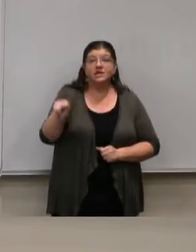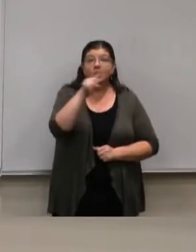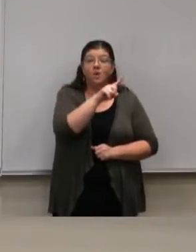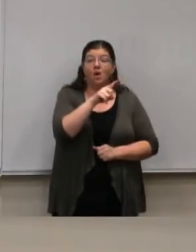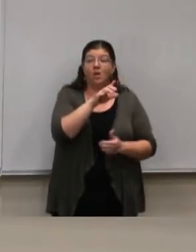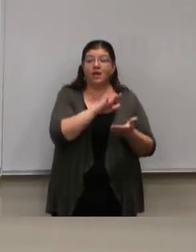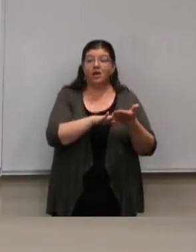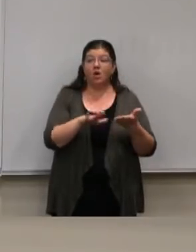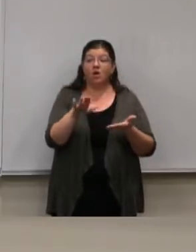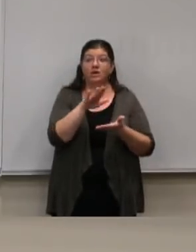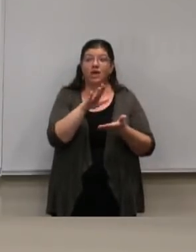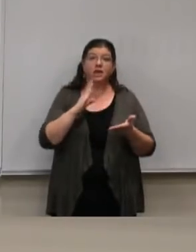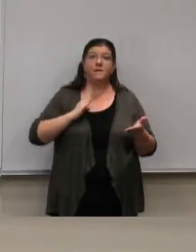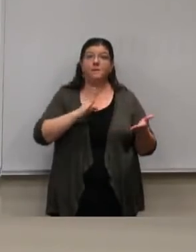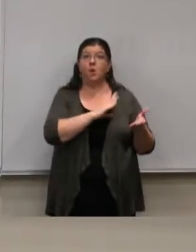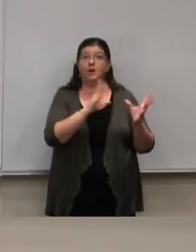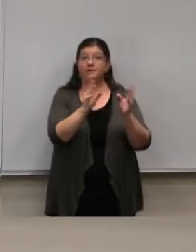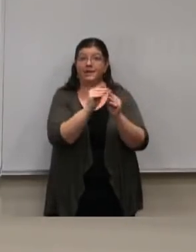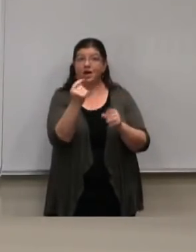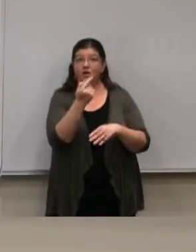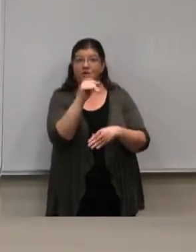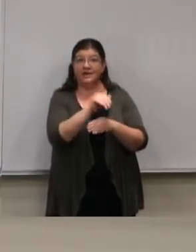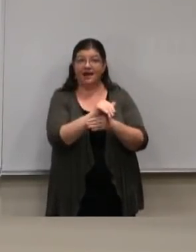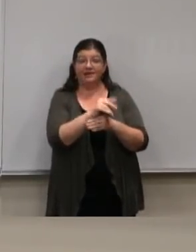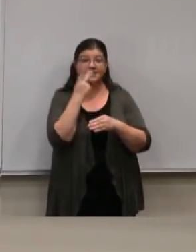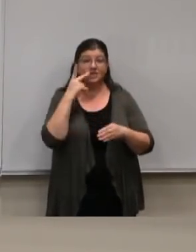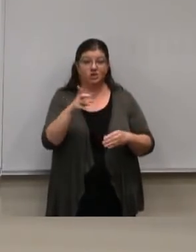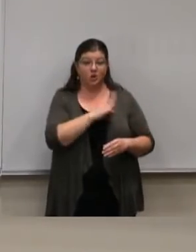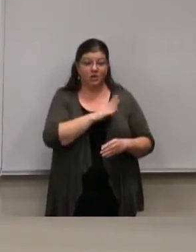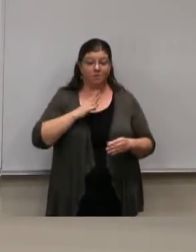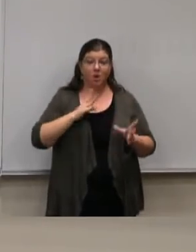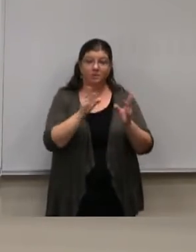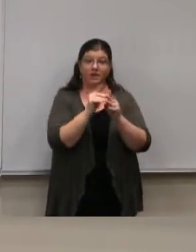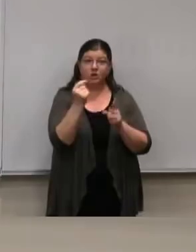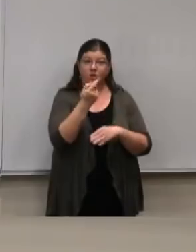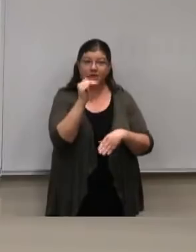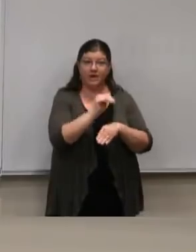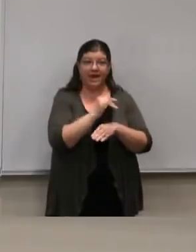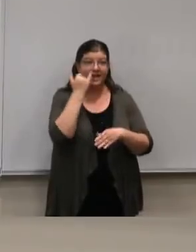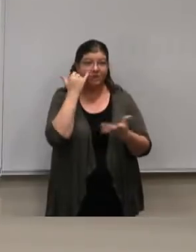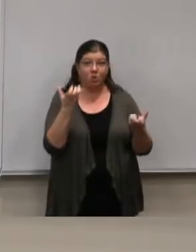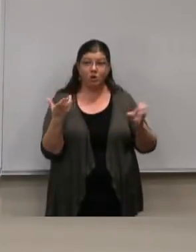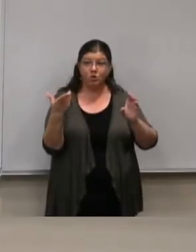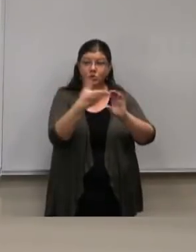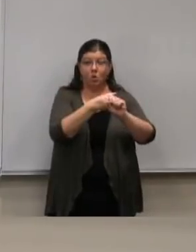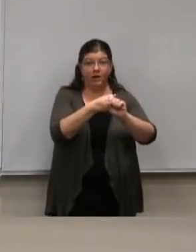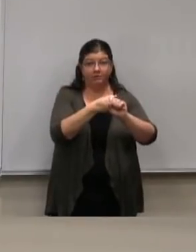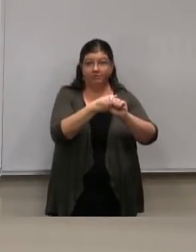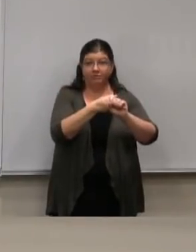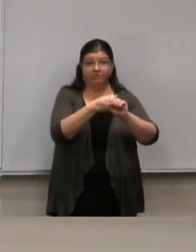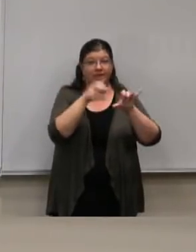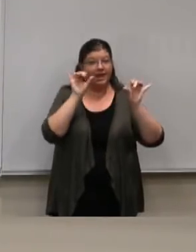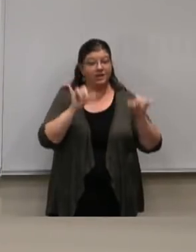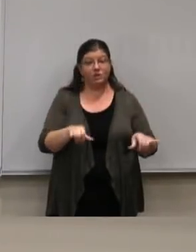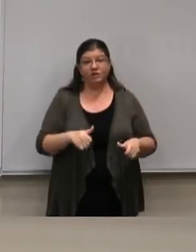Or we?ll, can see you at the board meeting on Tuesday night. So we'll see you at the board meeting Tuesday night. And like the rest of our lives, it will be on Zoom.